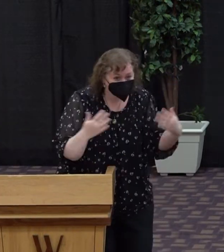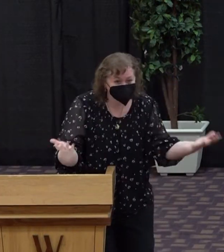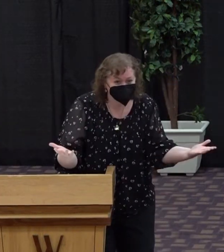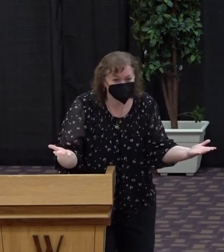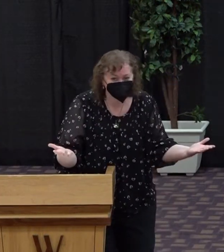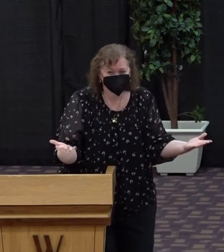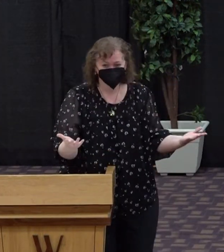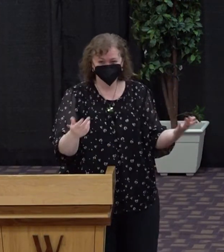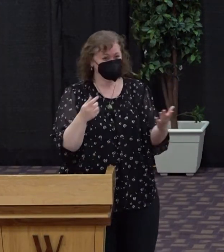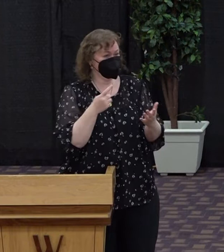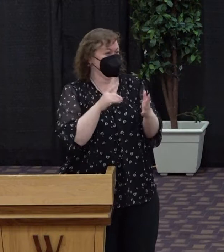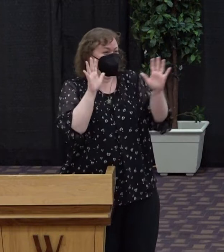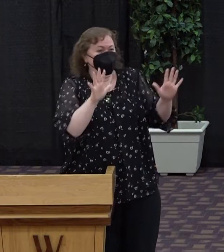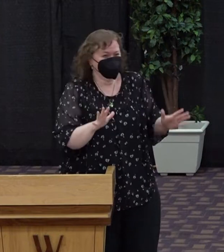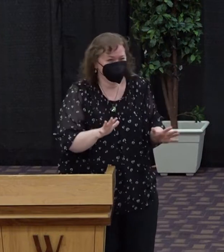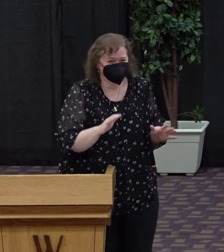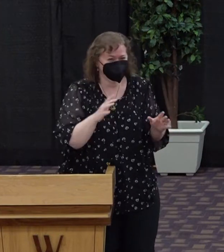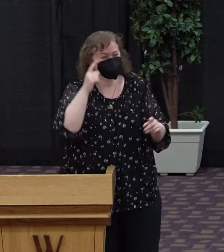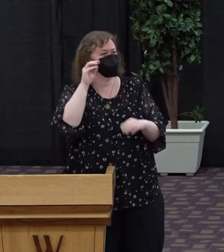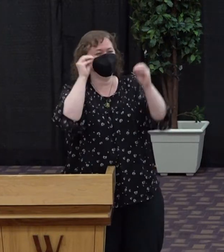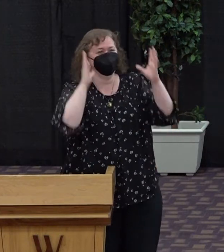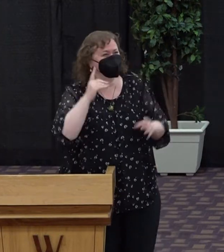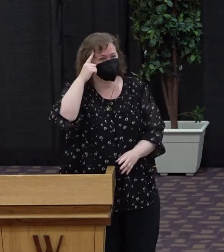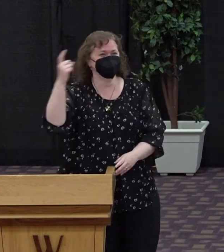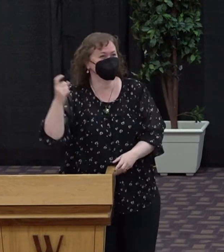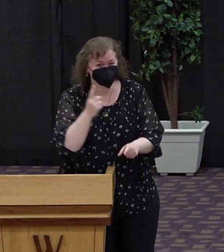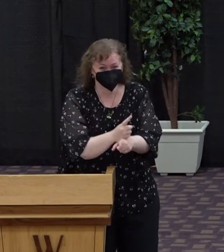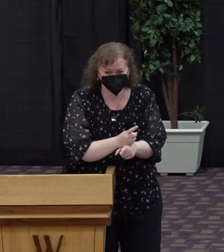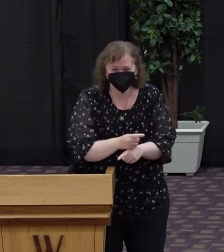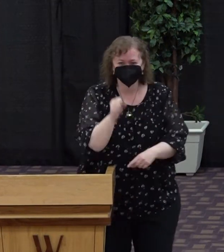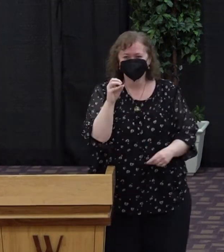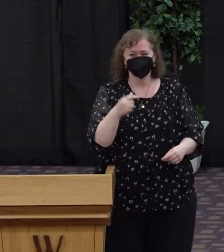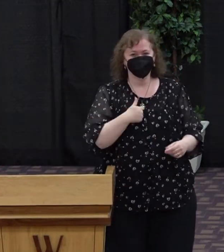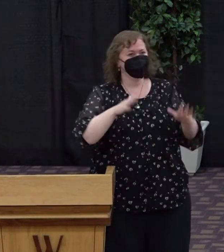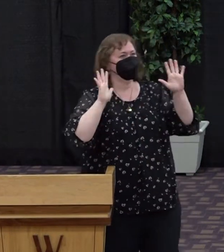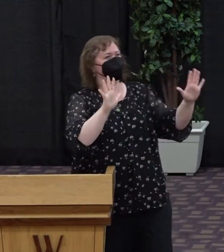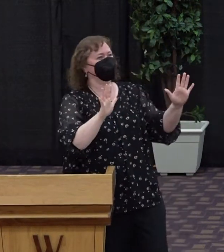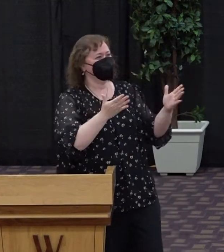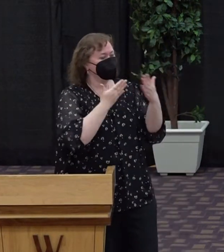extra work for fun. Really?! Wonderful! That's a teacher's dream, right?!